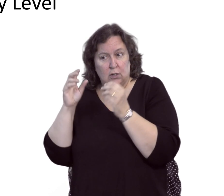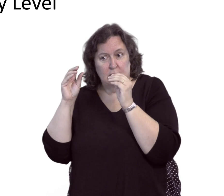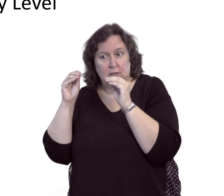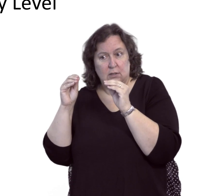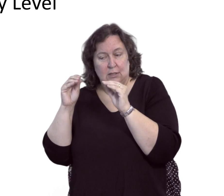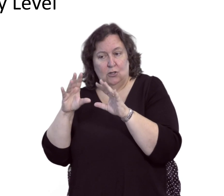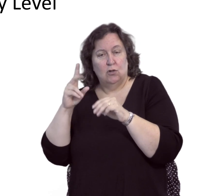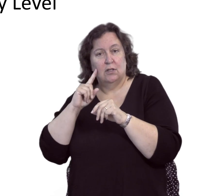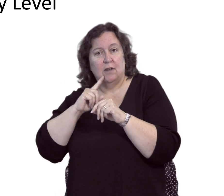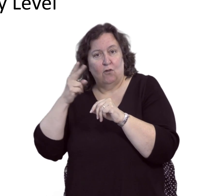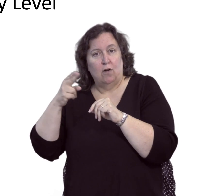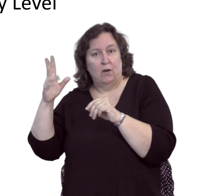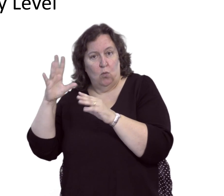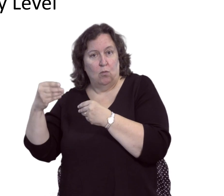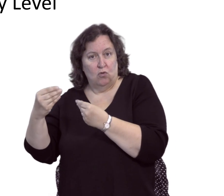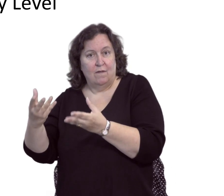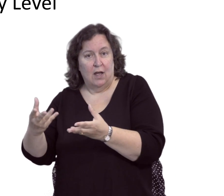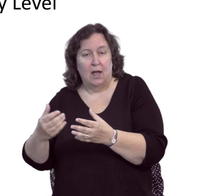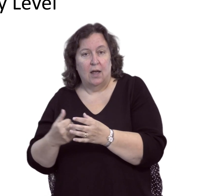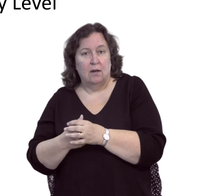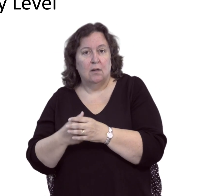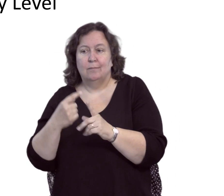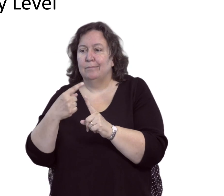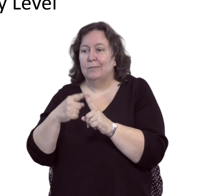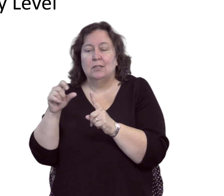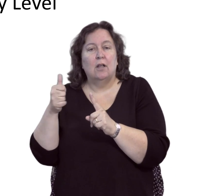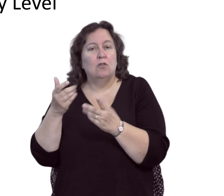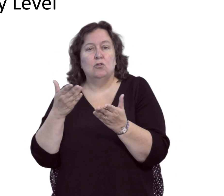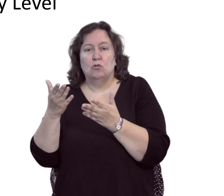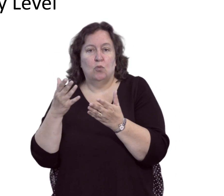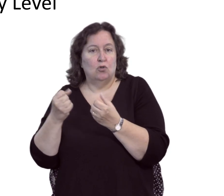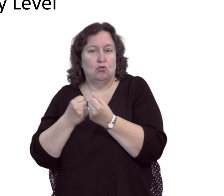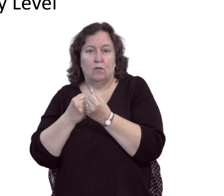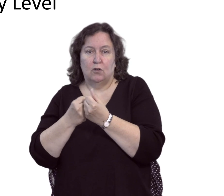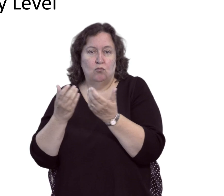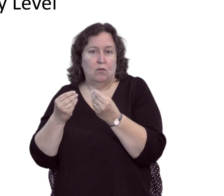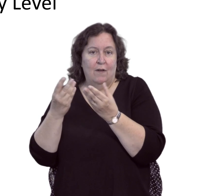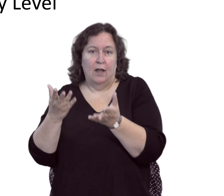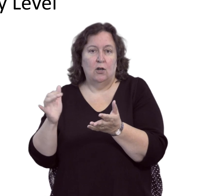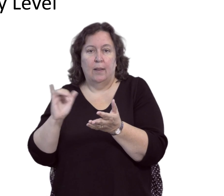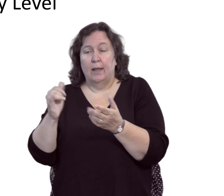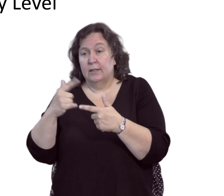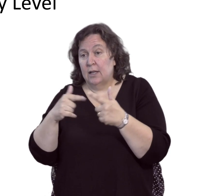provided by the teacher for the deaf and hard of hearing and other support service providers,